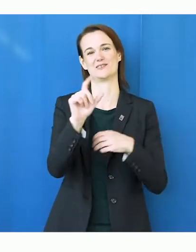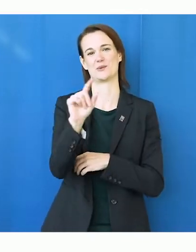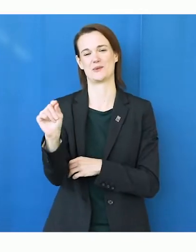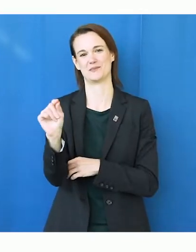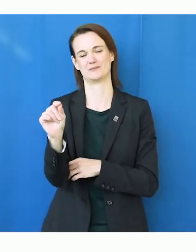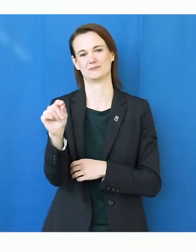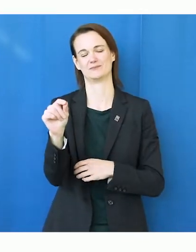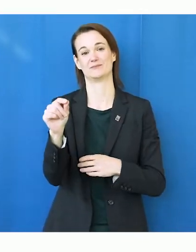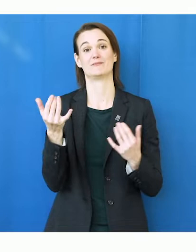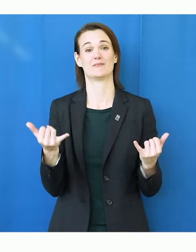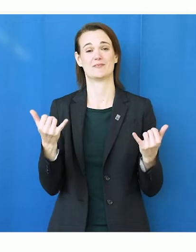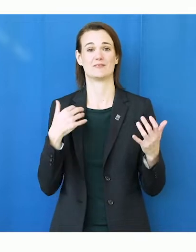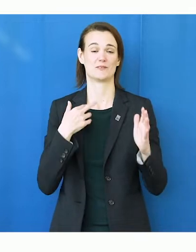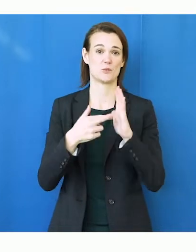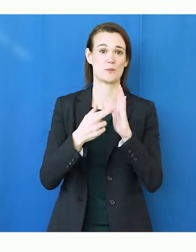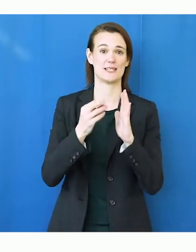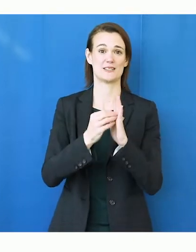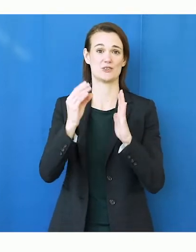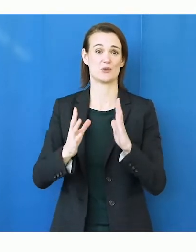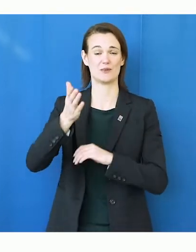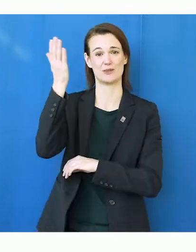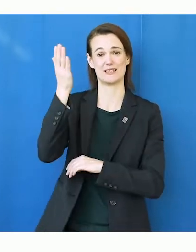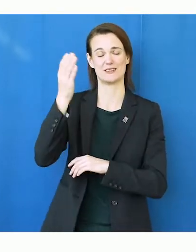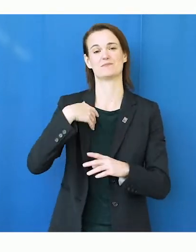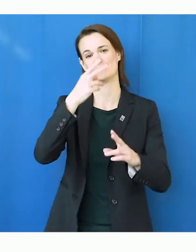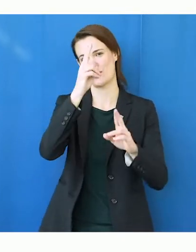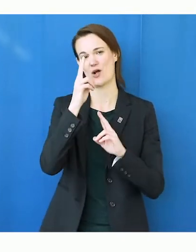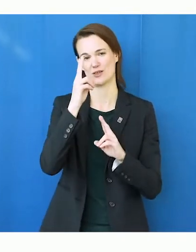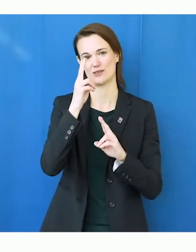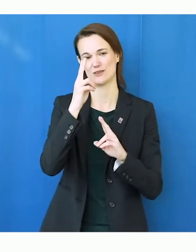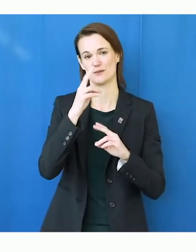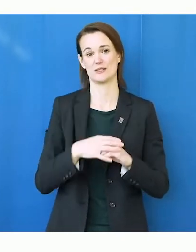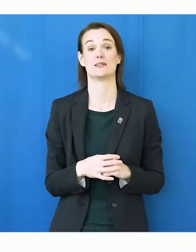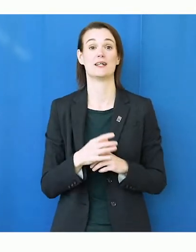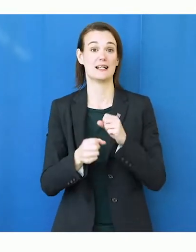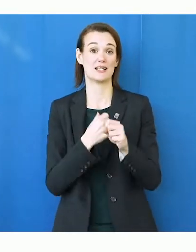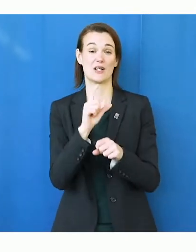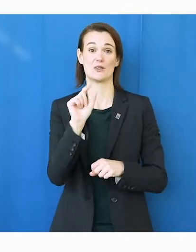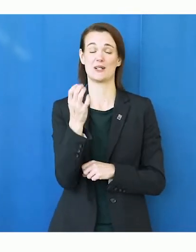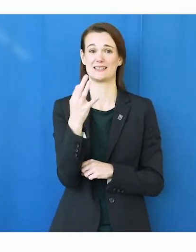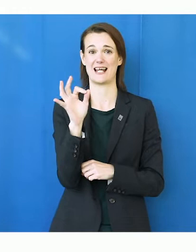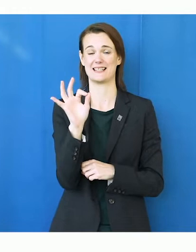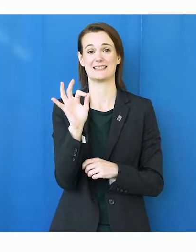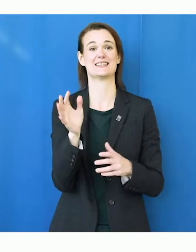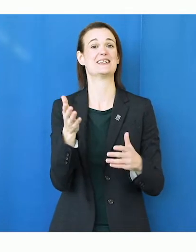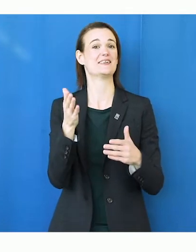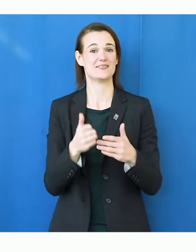At the end of 2019, when we were wishing each other a happy and prosperous new year, we